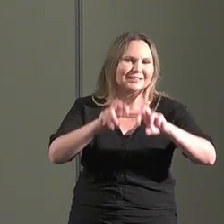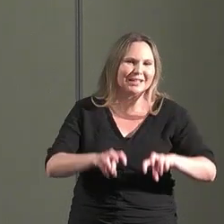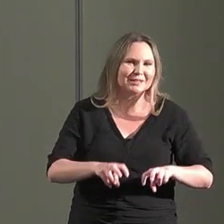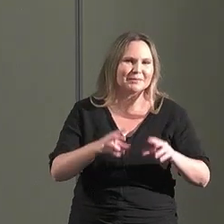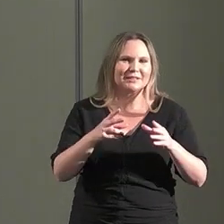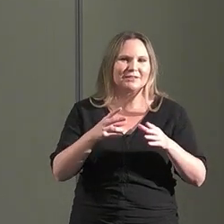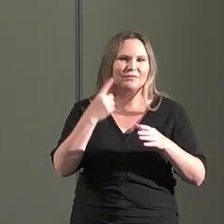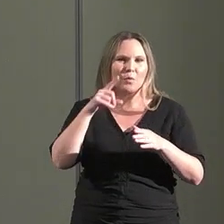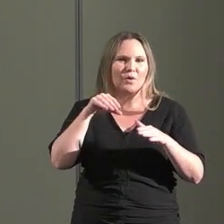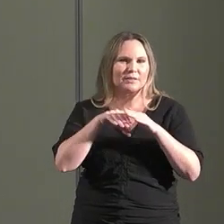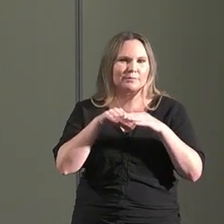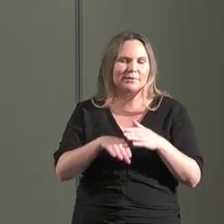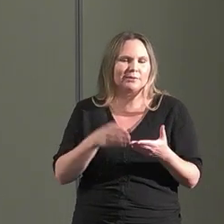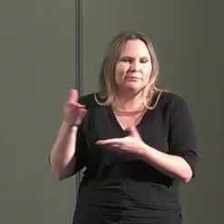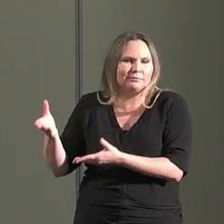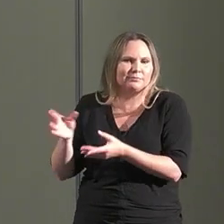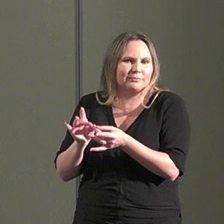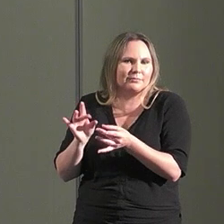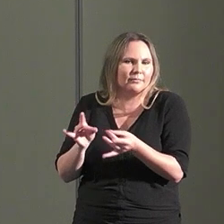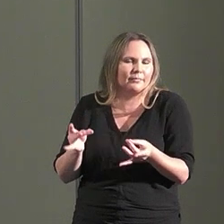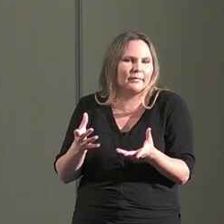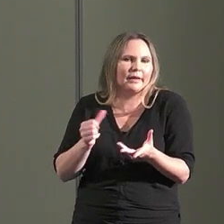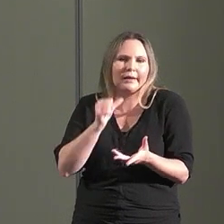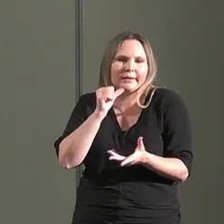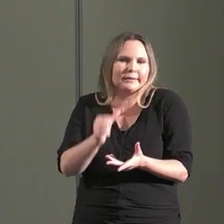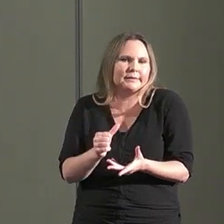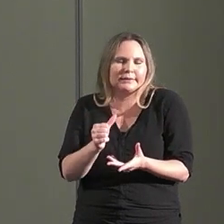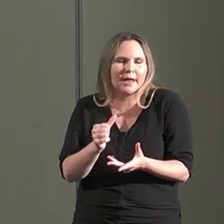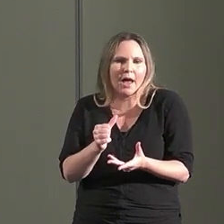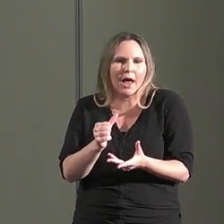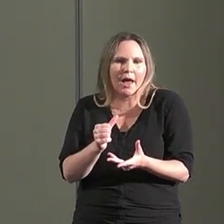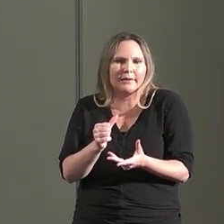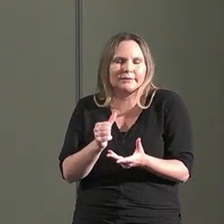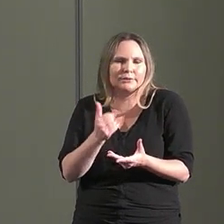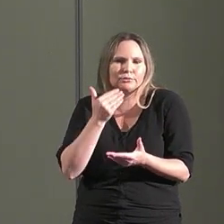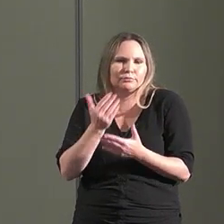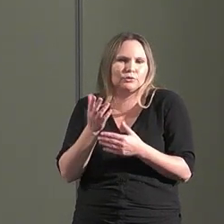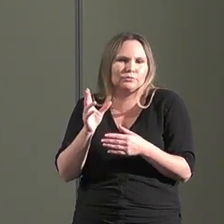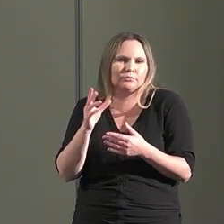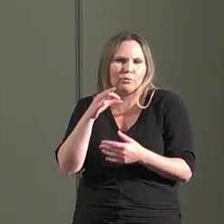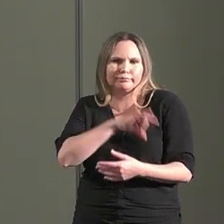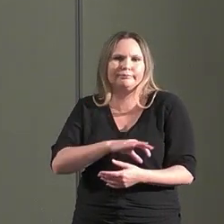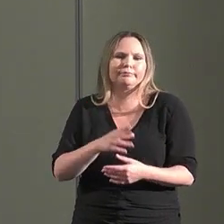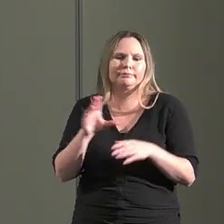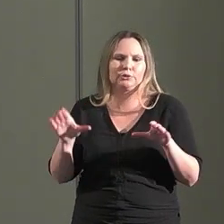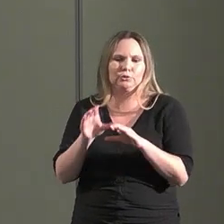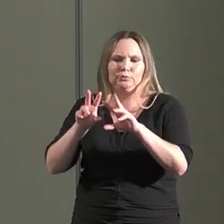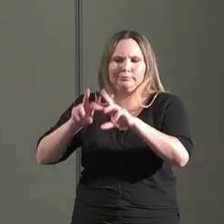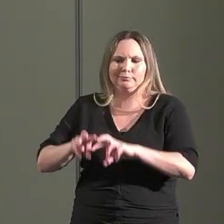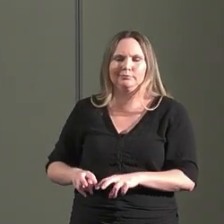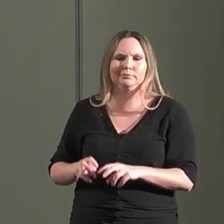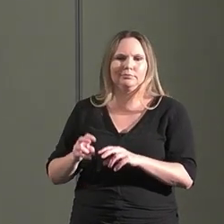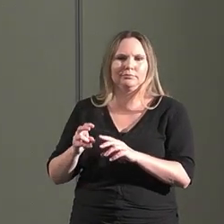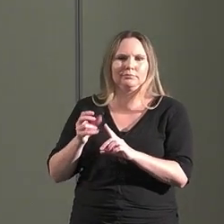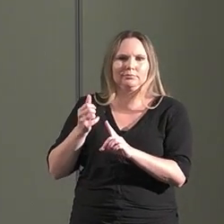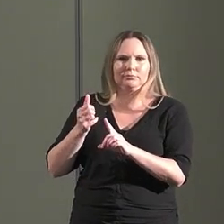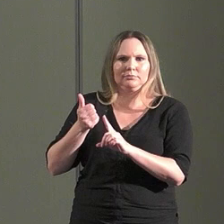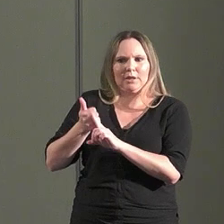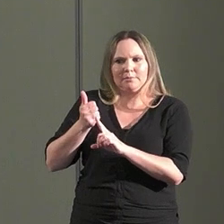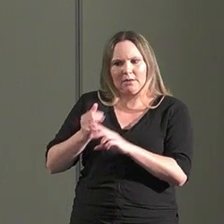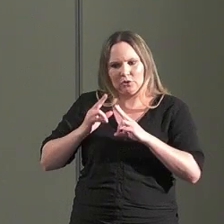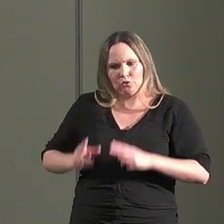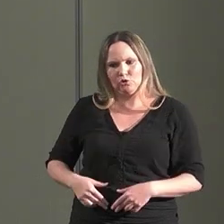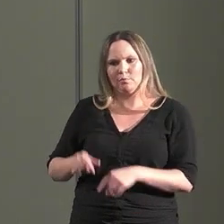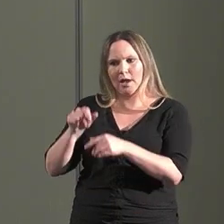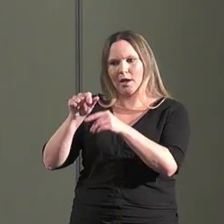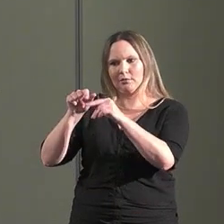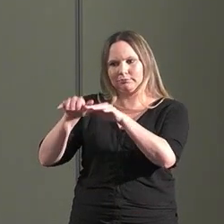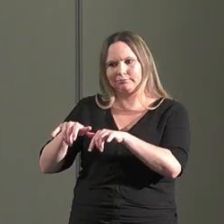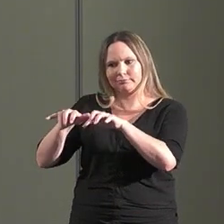Jared mention not practical to do with this many pages somehow manual testing could be